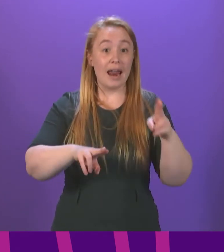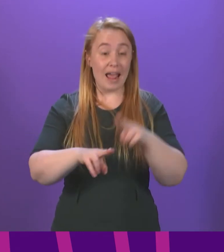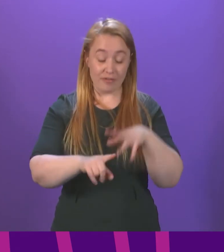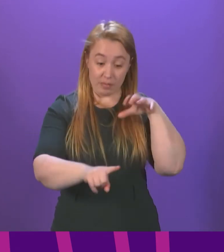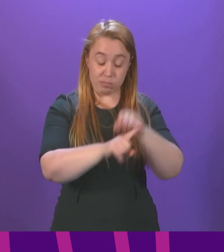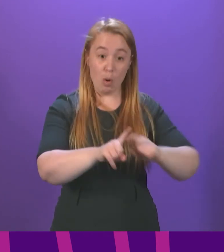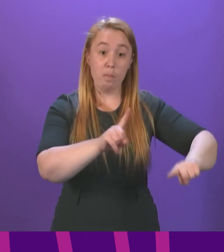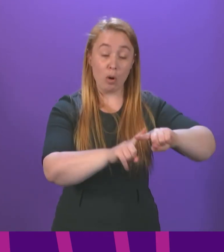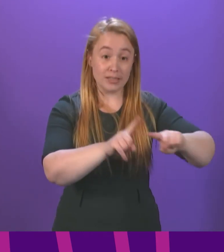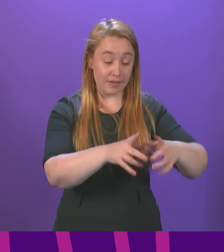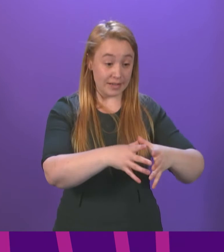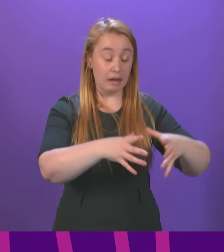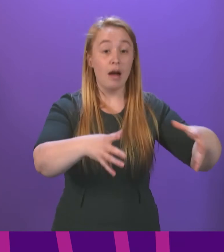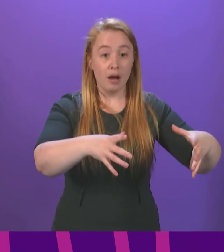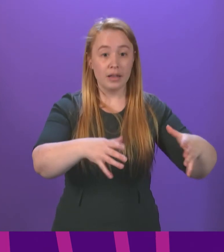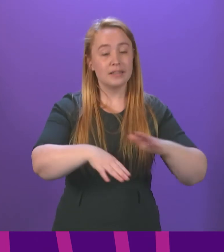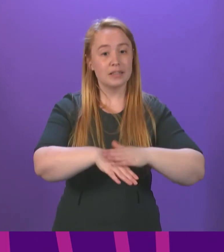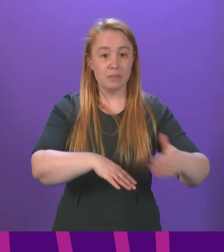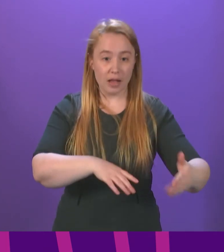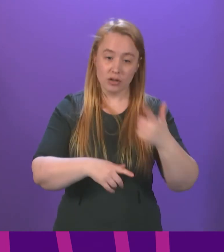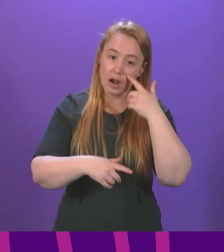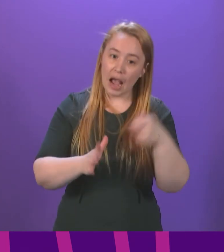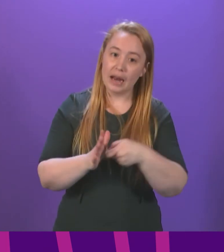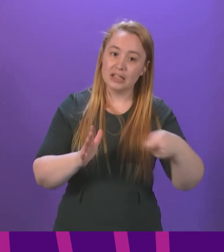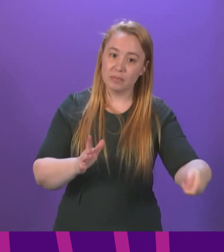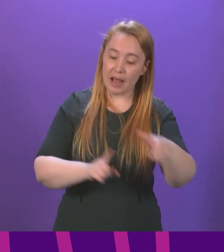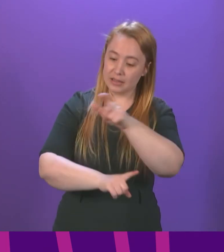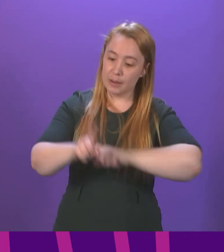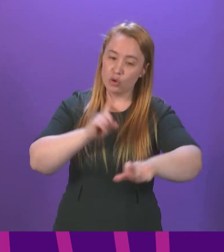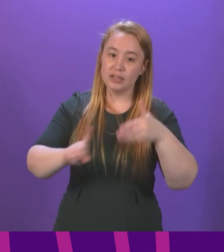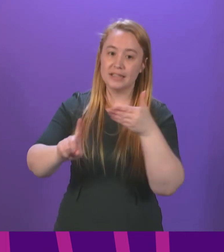and that that expanded testing and community testing could be “a game changer”. However,